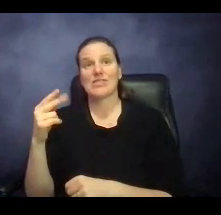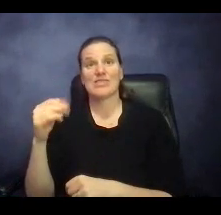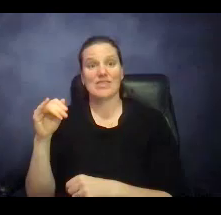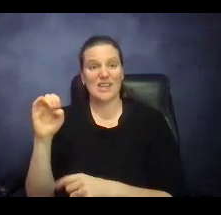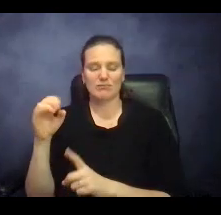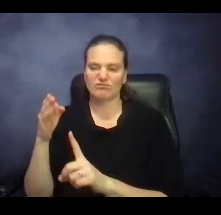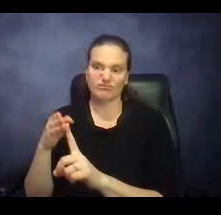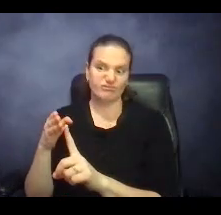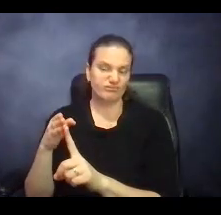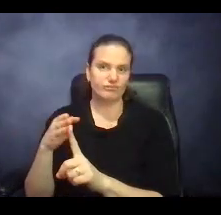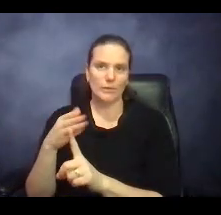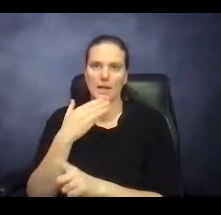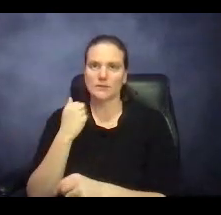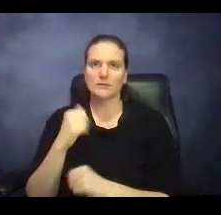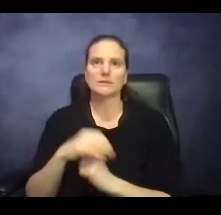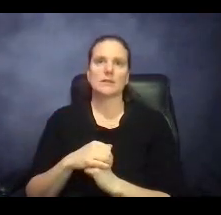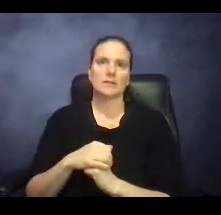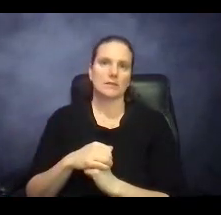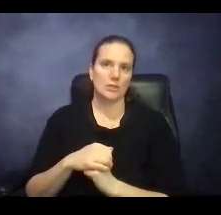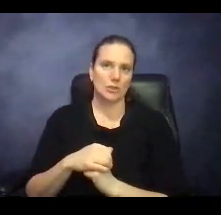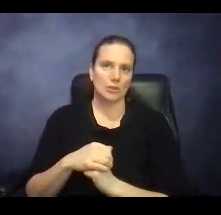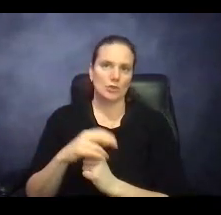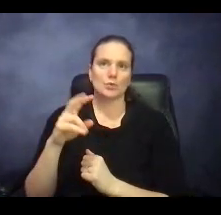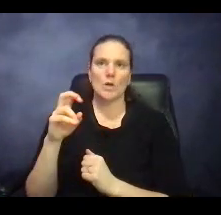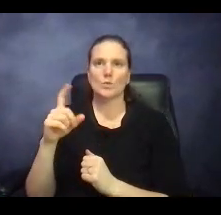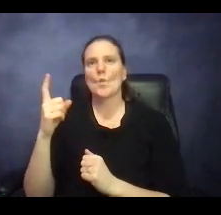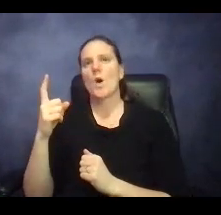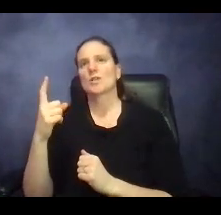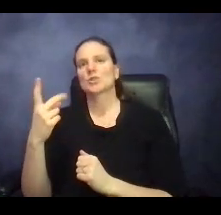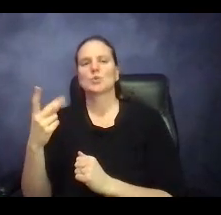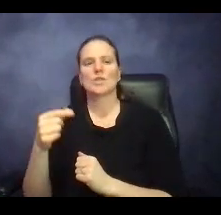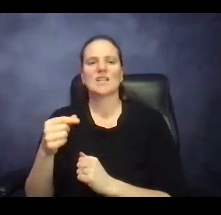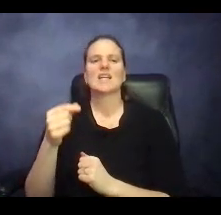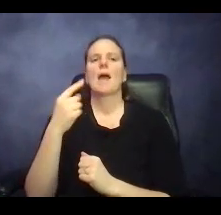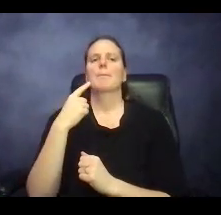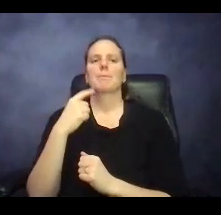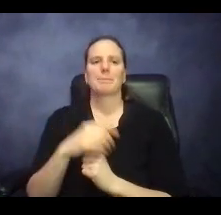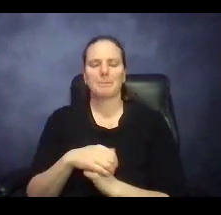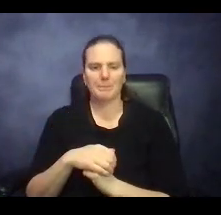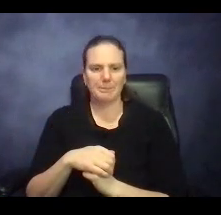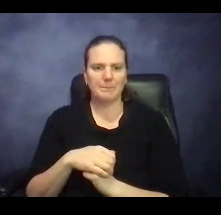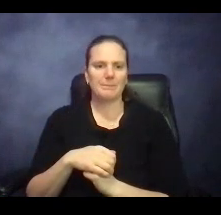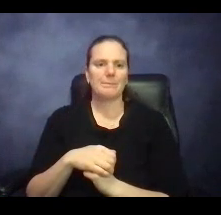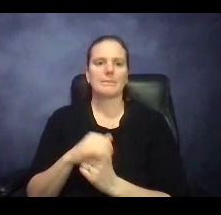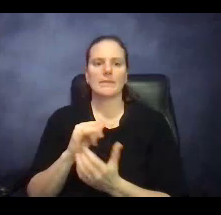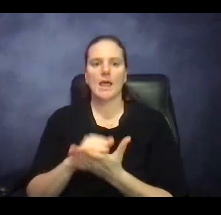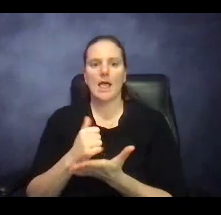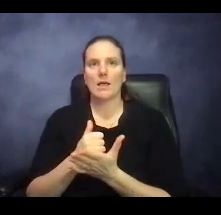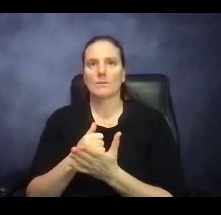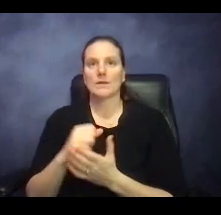So 200 milligrams of this one to two caps per day, like in divided doses really does promote serotonin and dopamine.